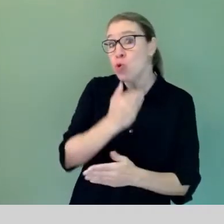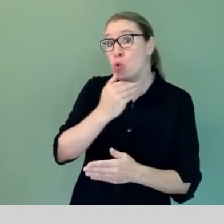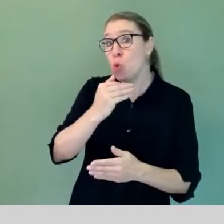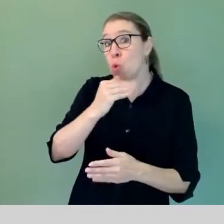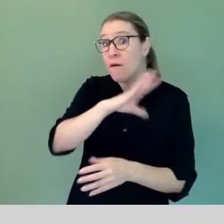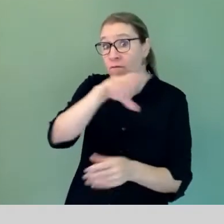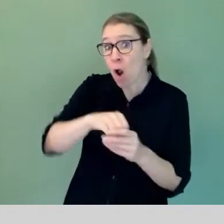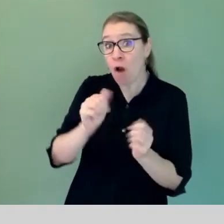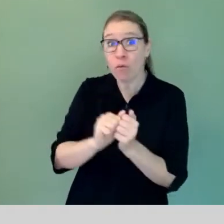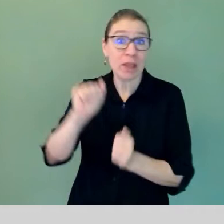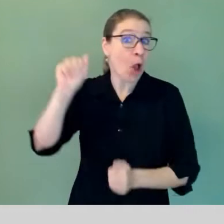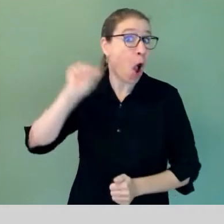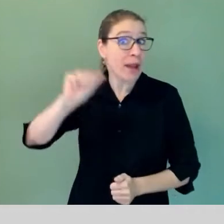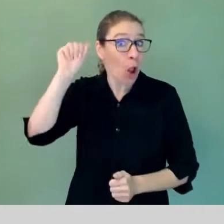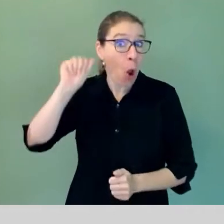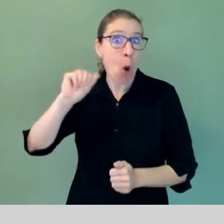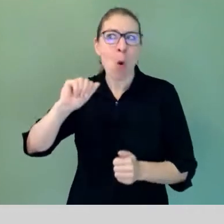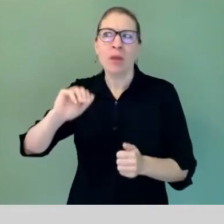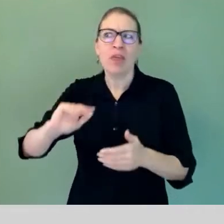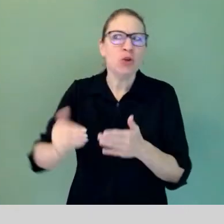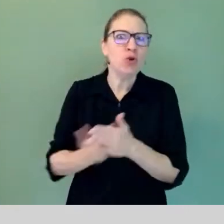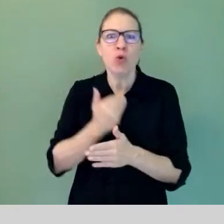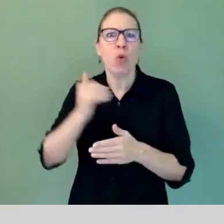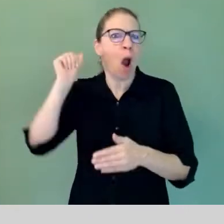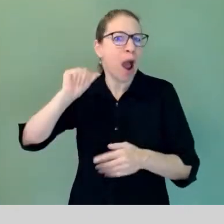the whole audio processing domain of what features,